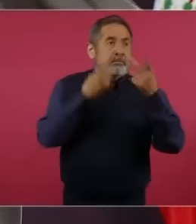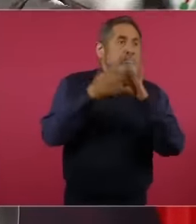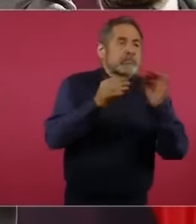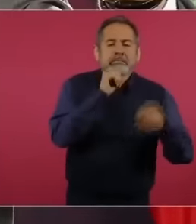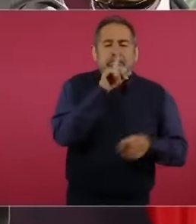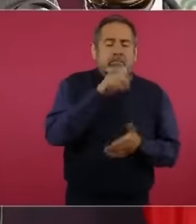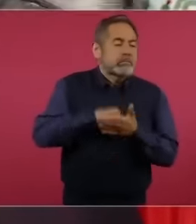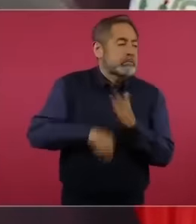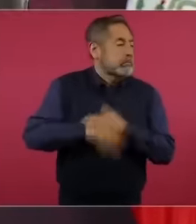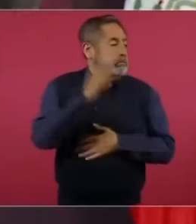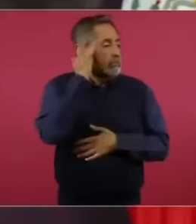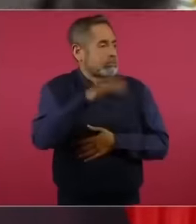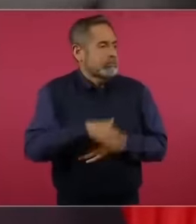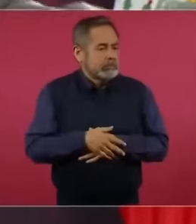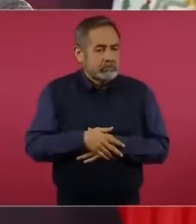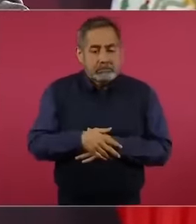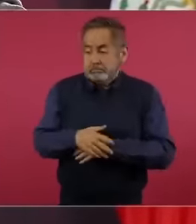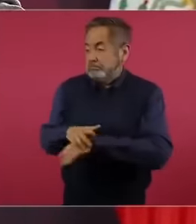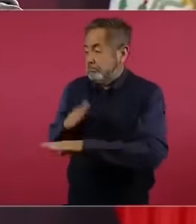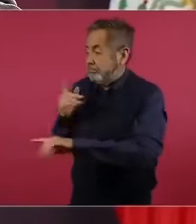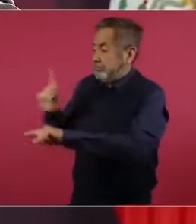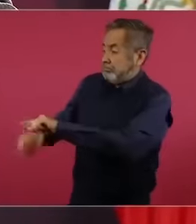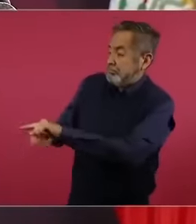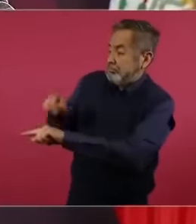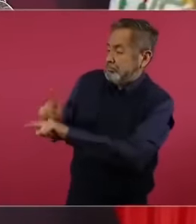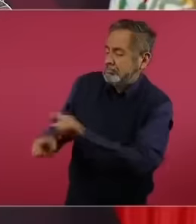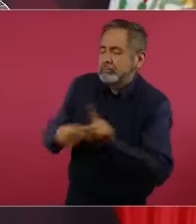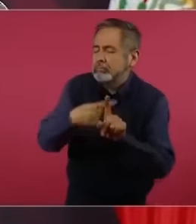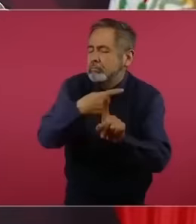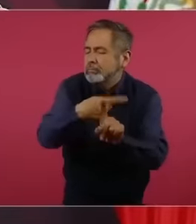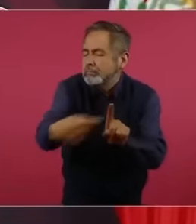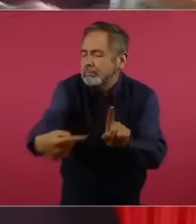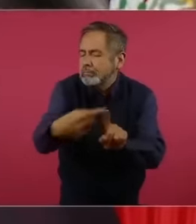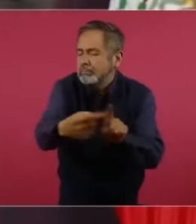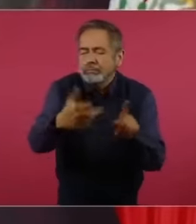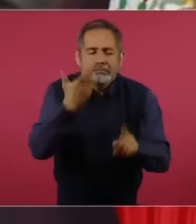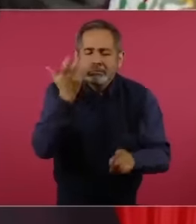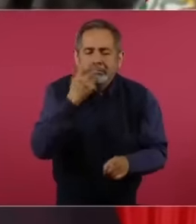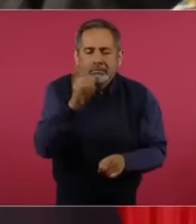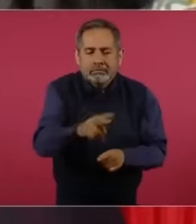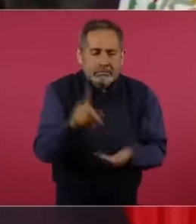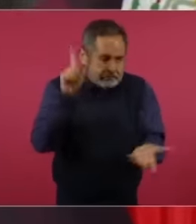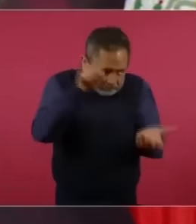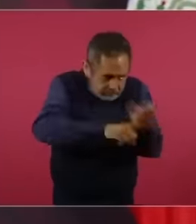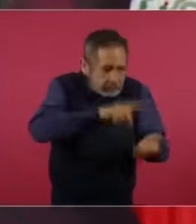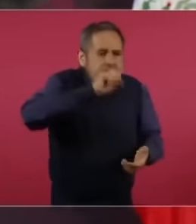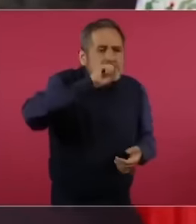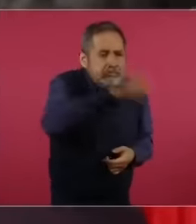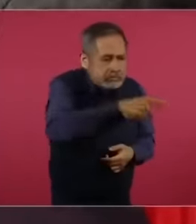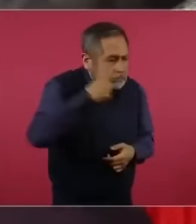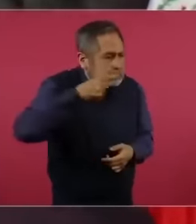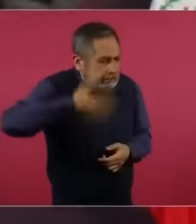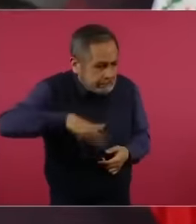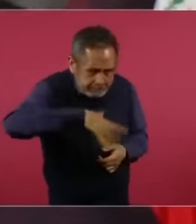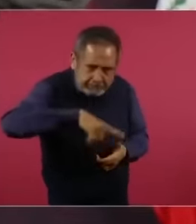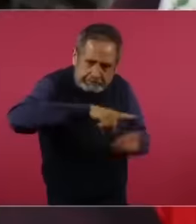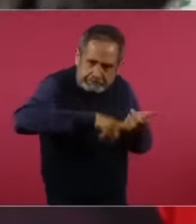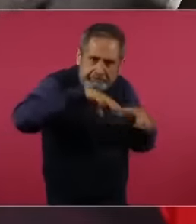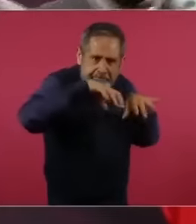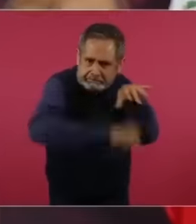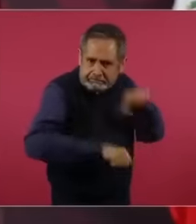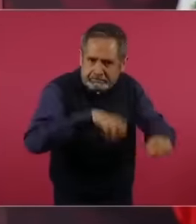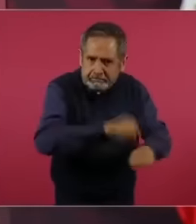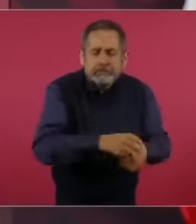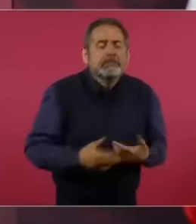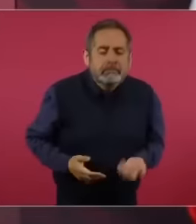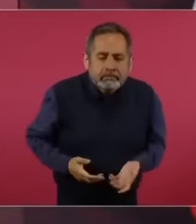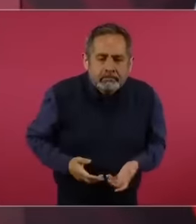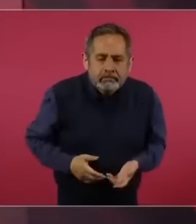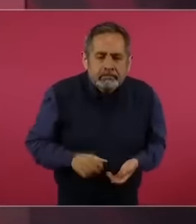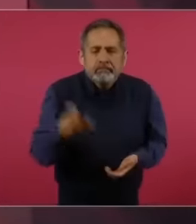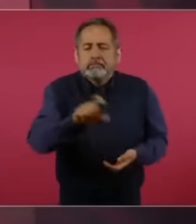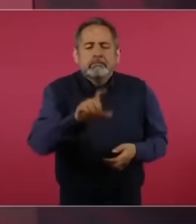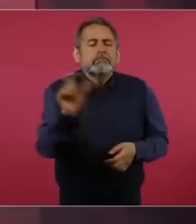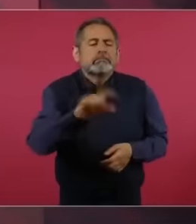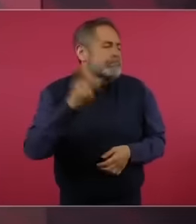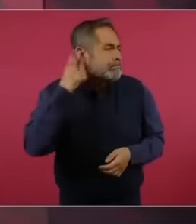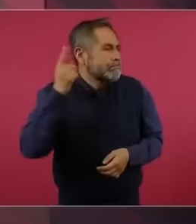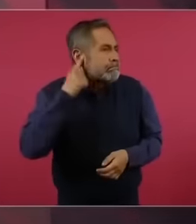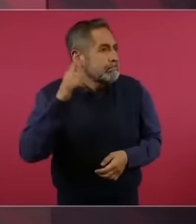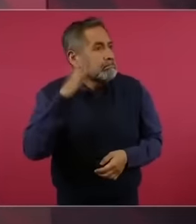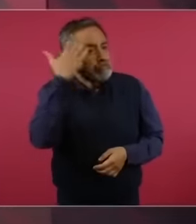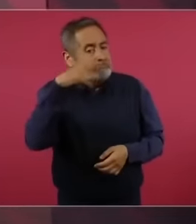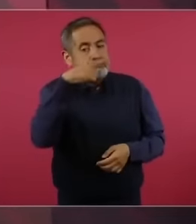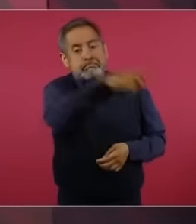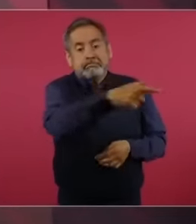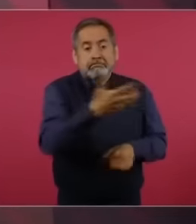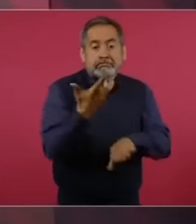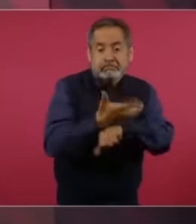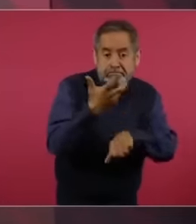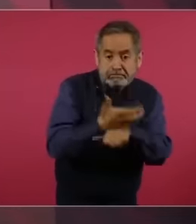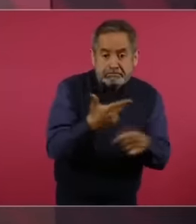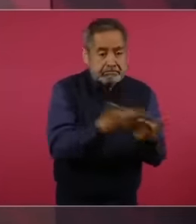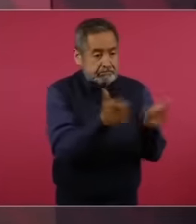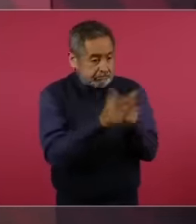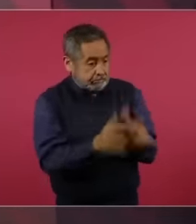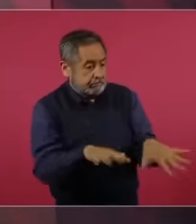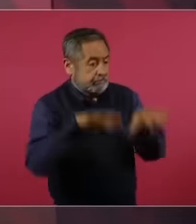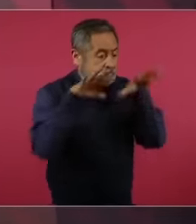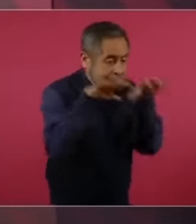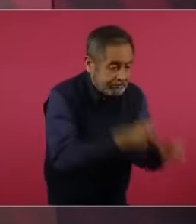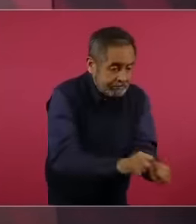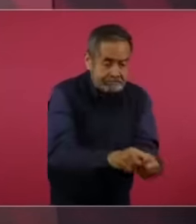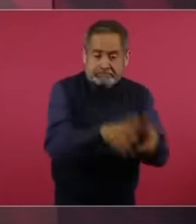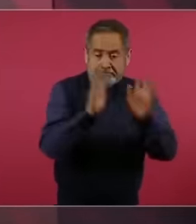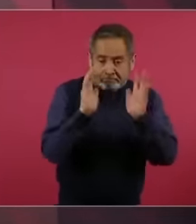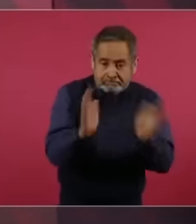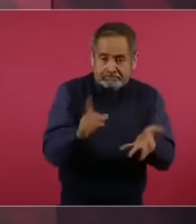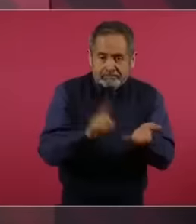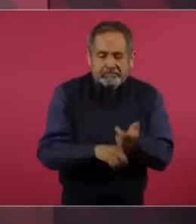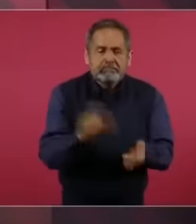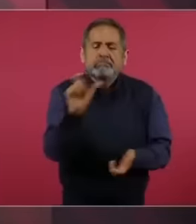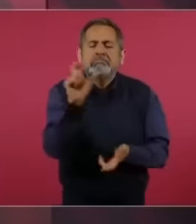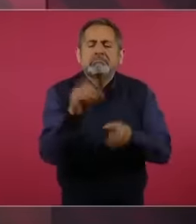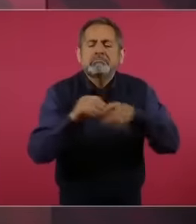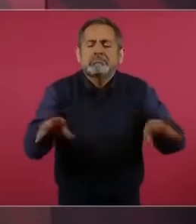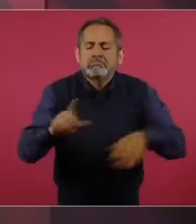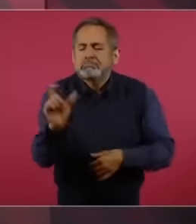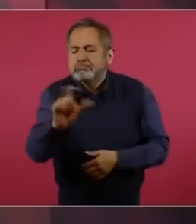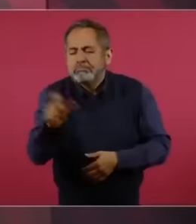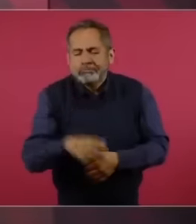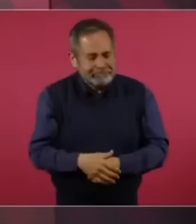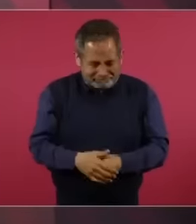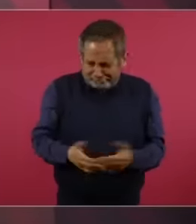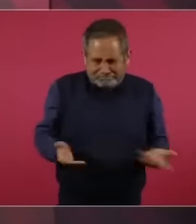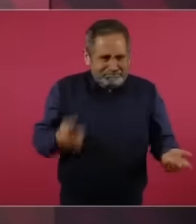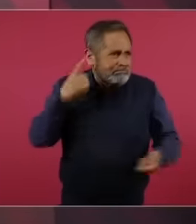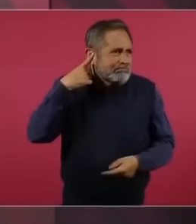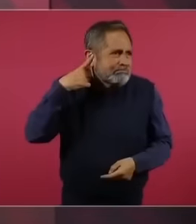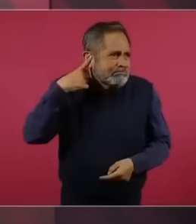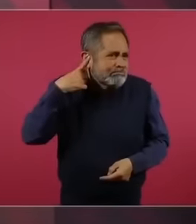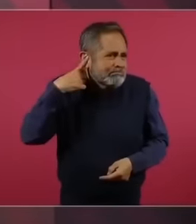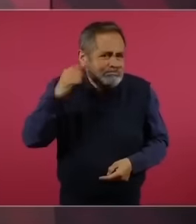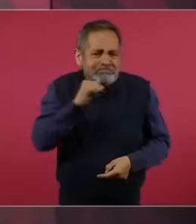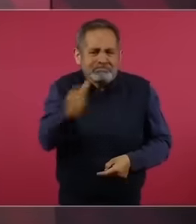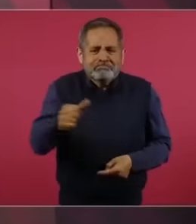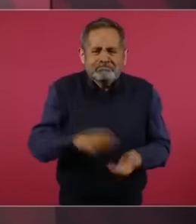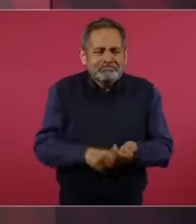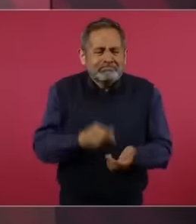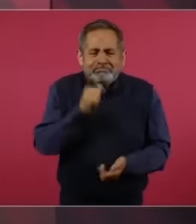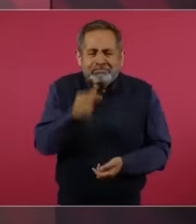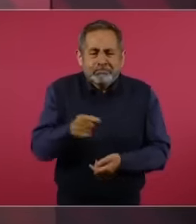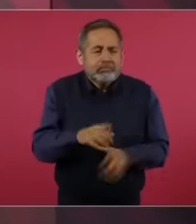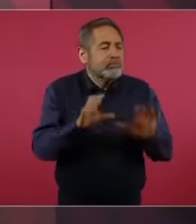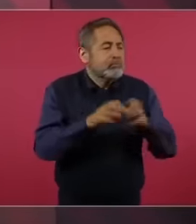drug trafficking half-heartedly when it becomes known that they arrested a fentanyl distribution gang,